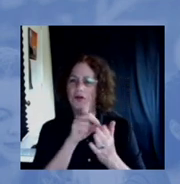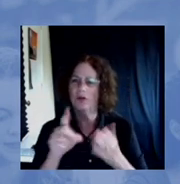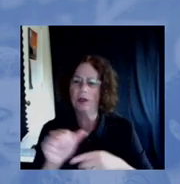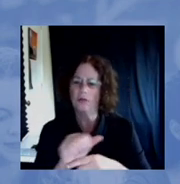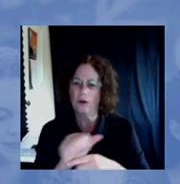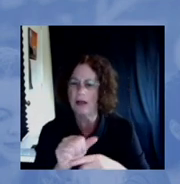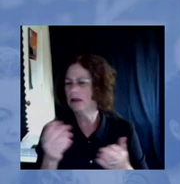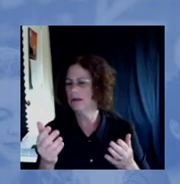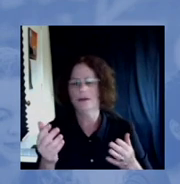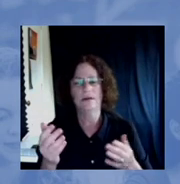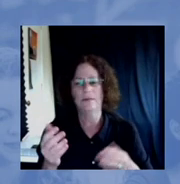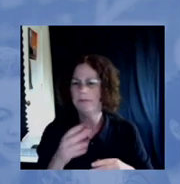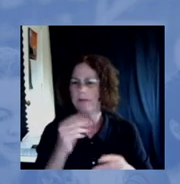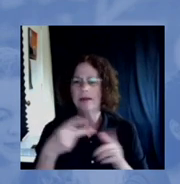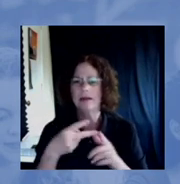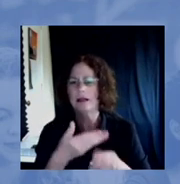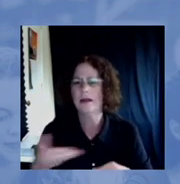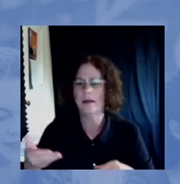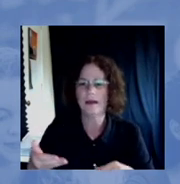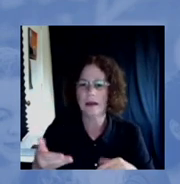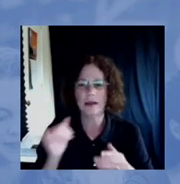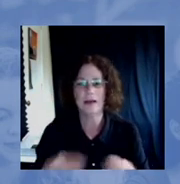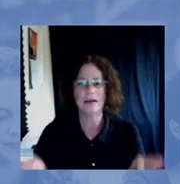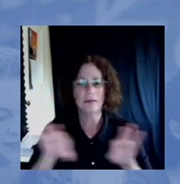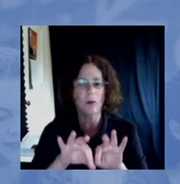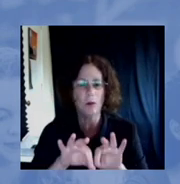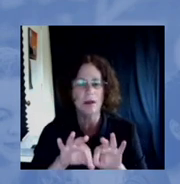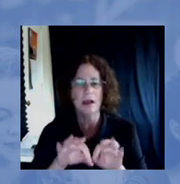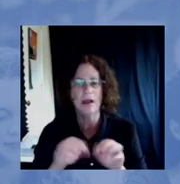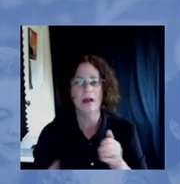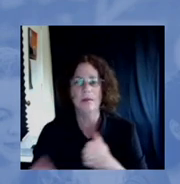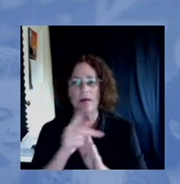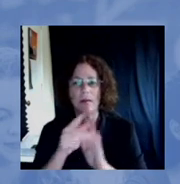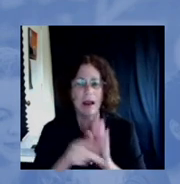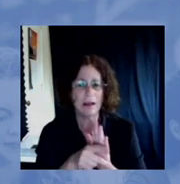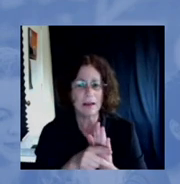THE SECOND THING THAT IS IMPORTANT IS BEYOND THE POLICY, THE IMPLEMENTATION, THE APPLICABILITY